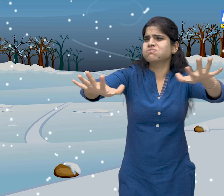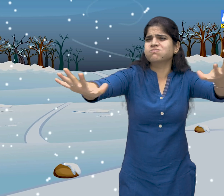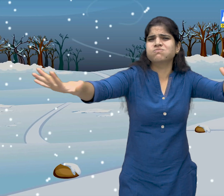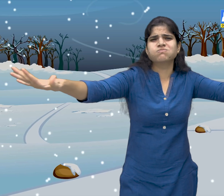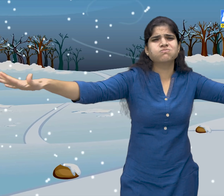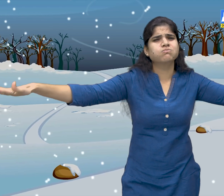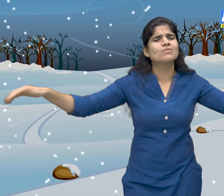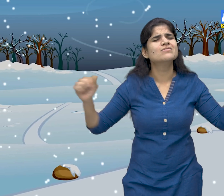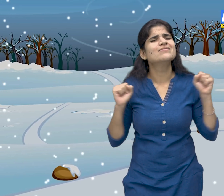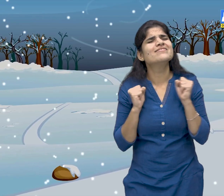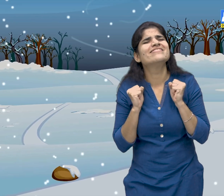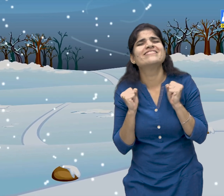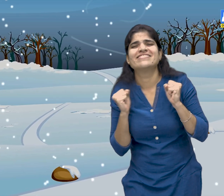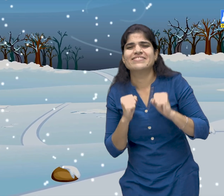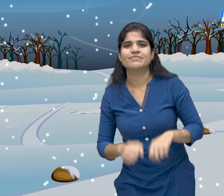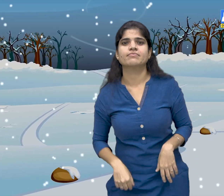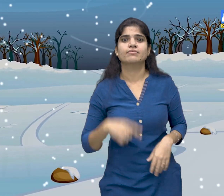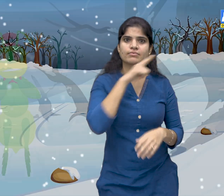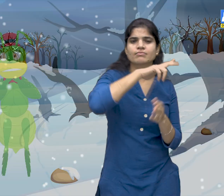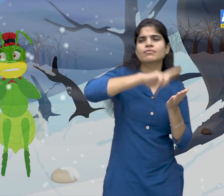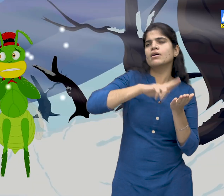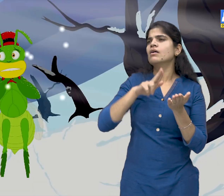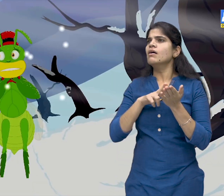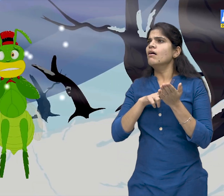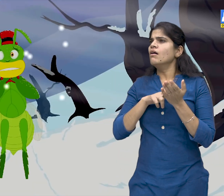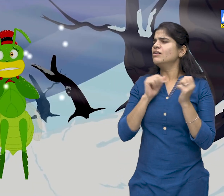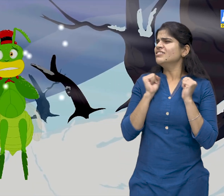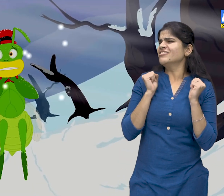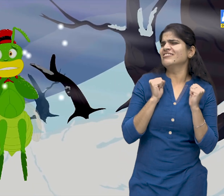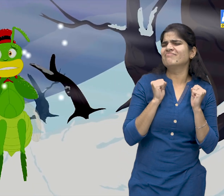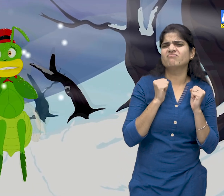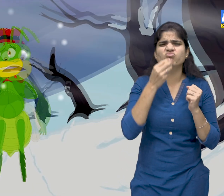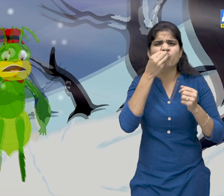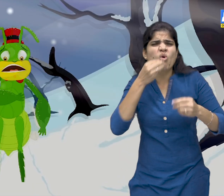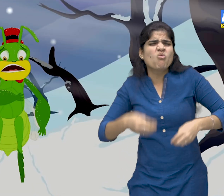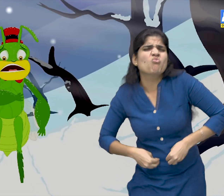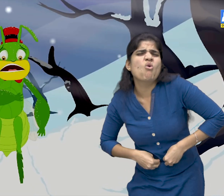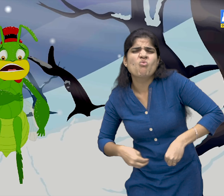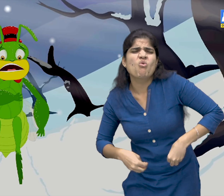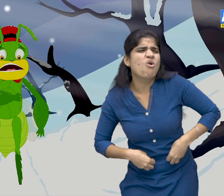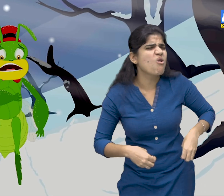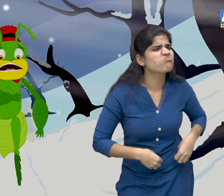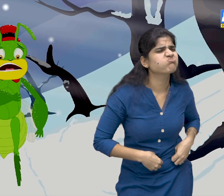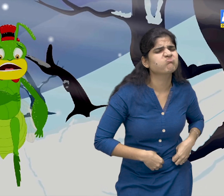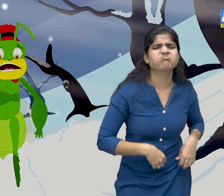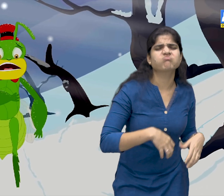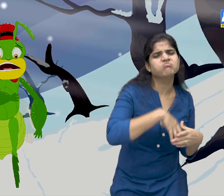Everywhere, the atmosphere becomes cold. The grasshopper was starving in this shivering cold.